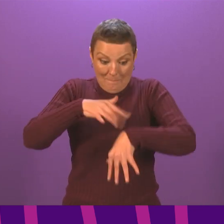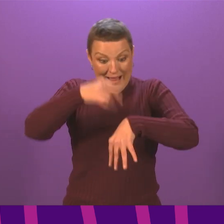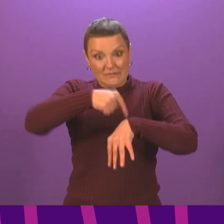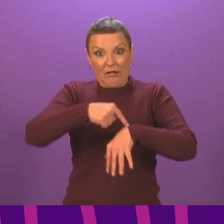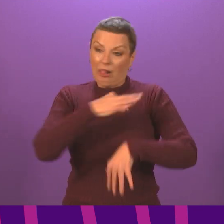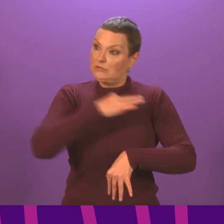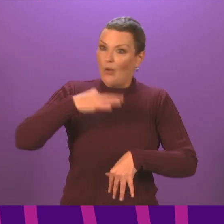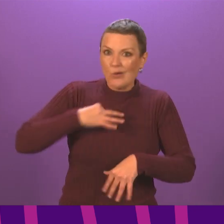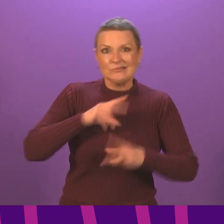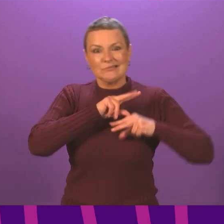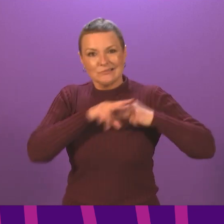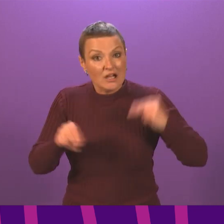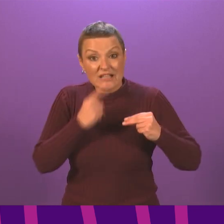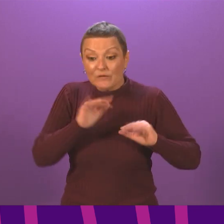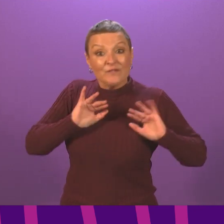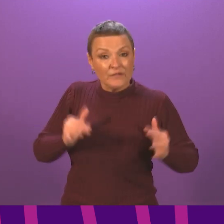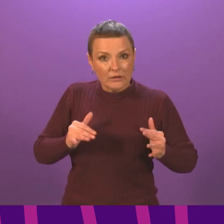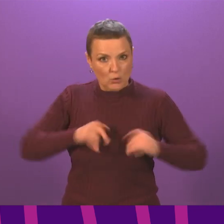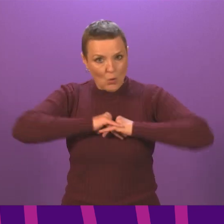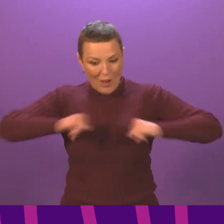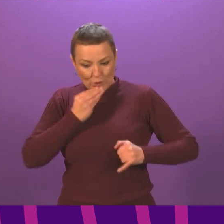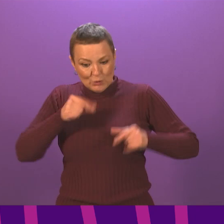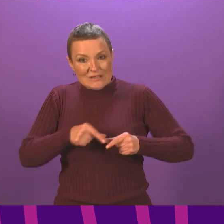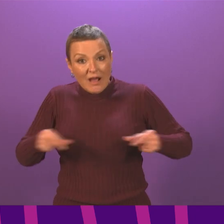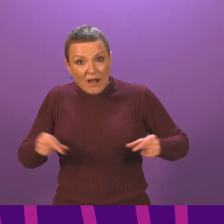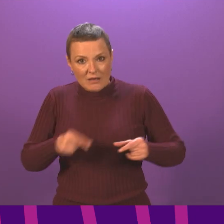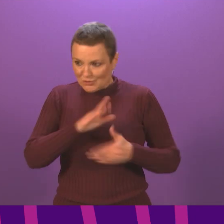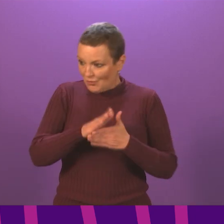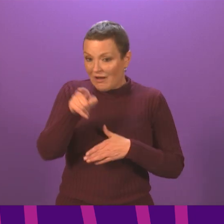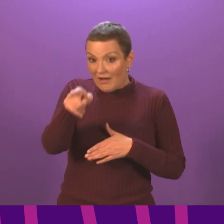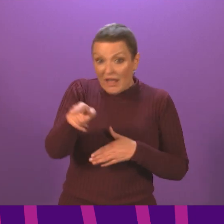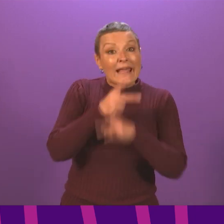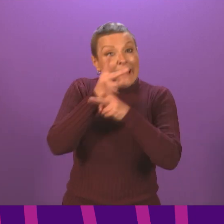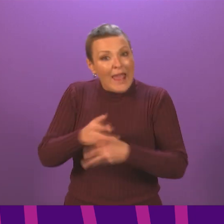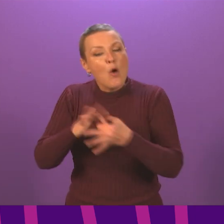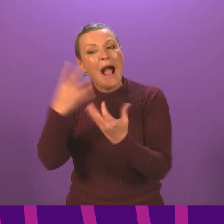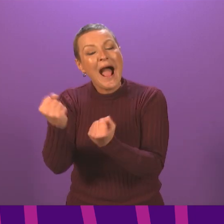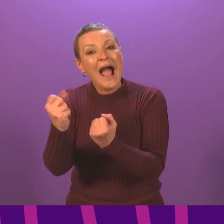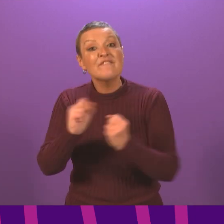test. We can make sure that it is used in care homes, where we have nursing staff, and